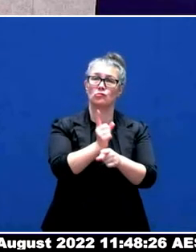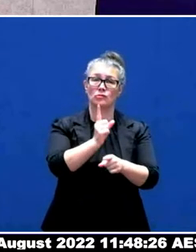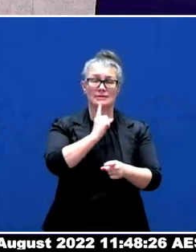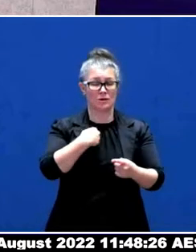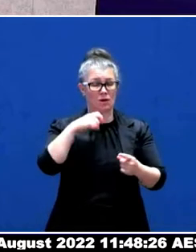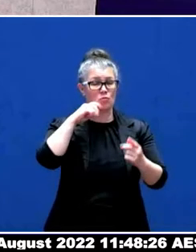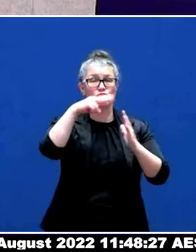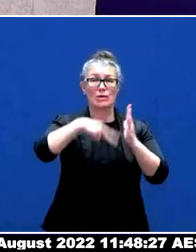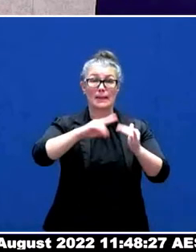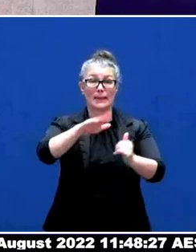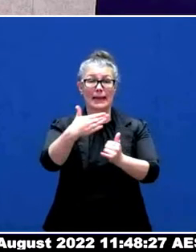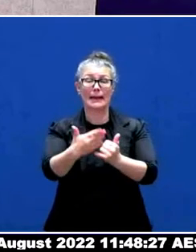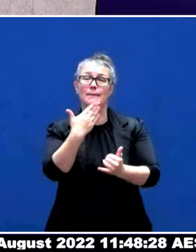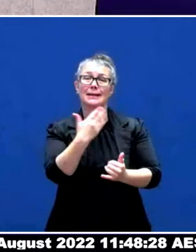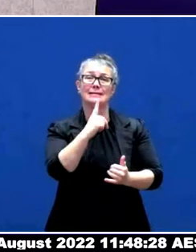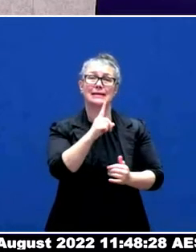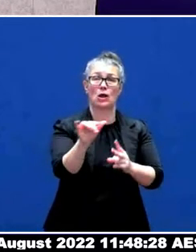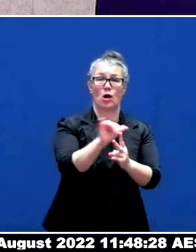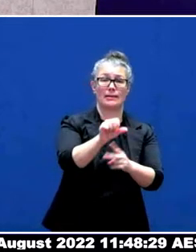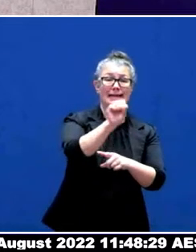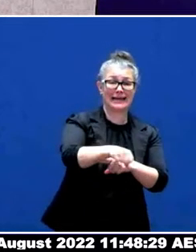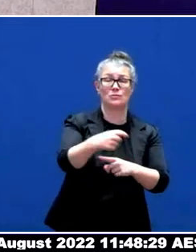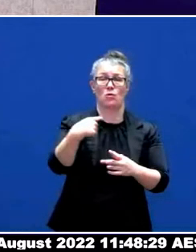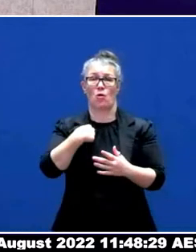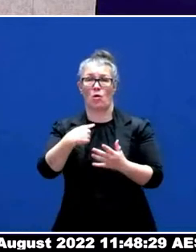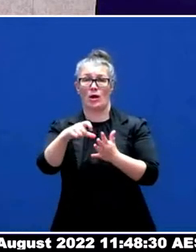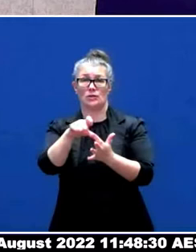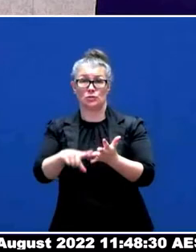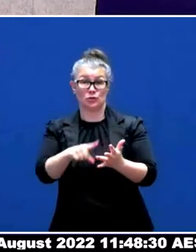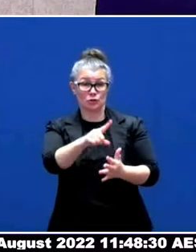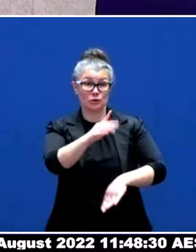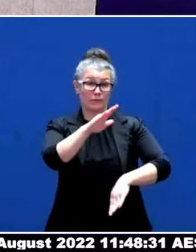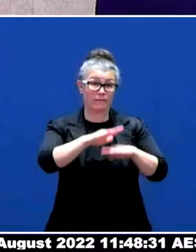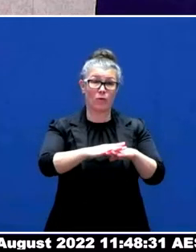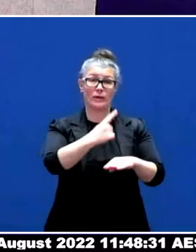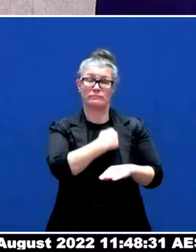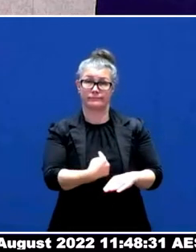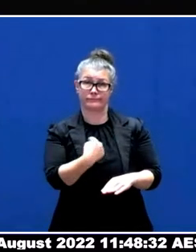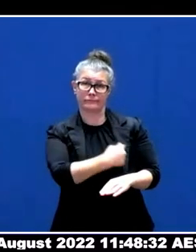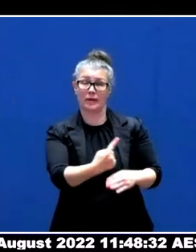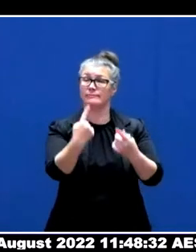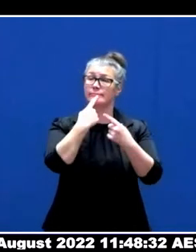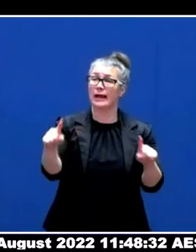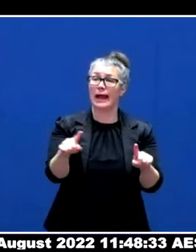of my associate who is over there, he will administer the affirmation to you.